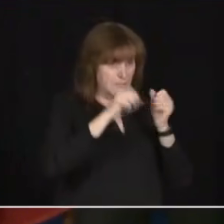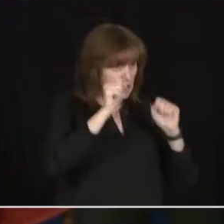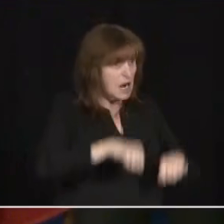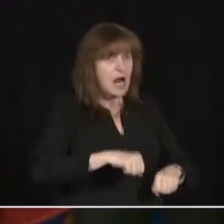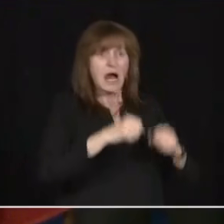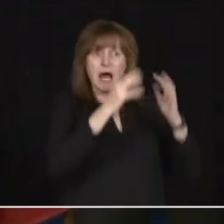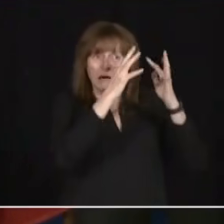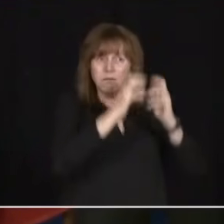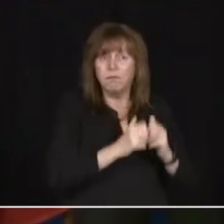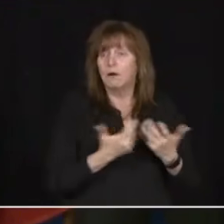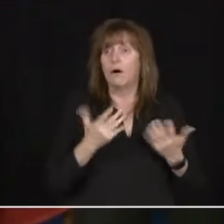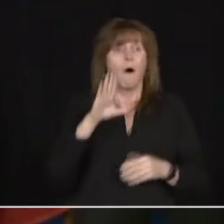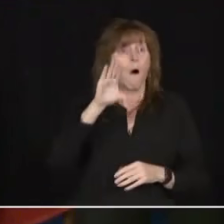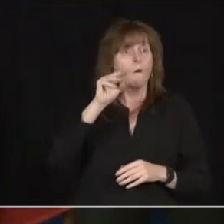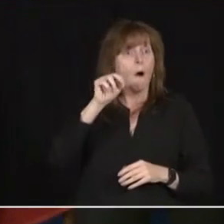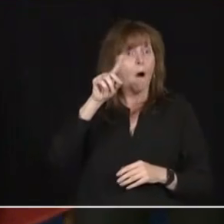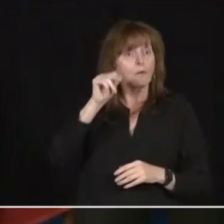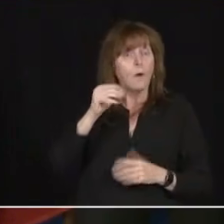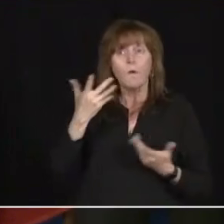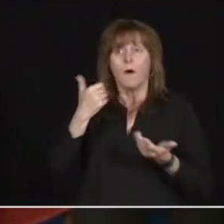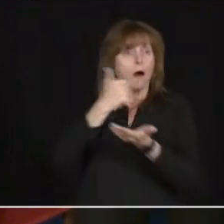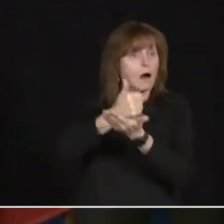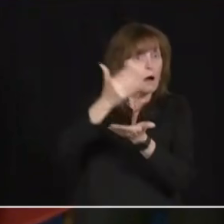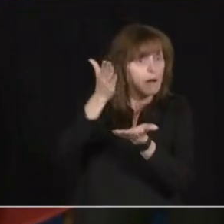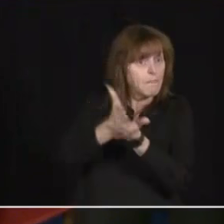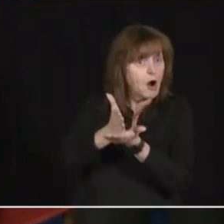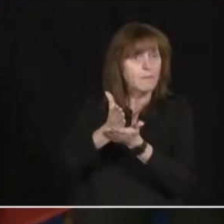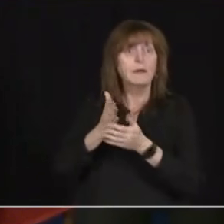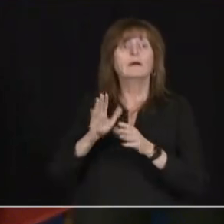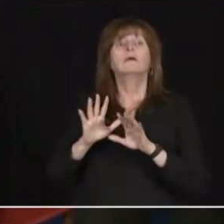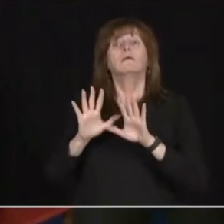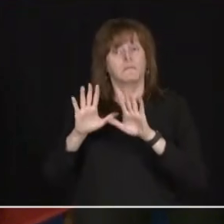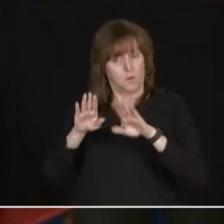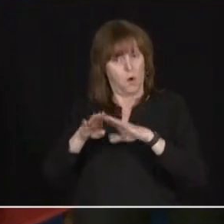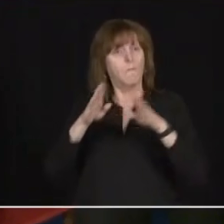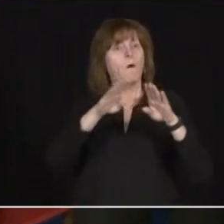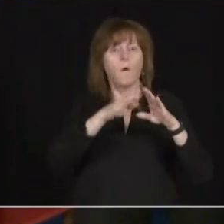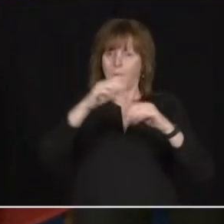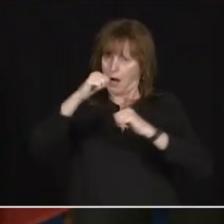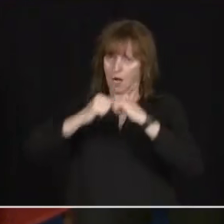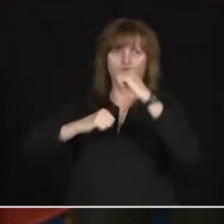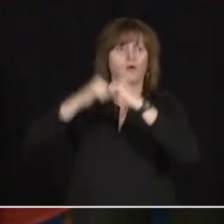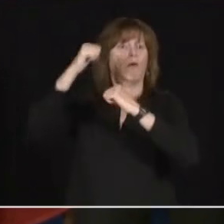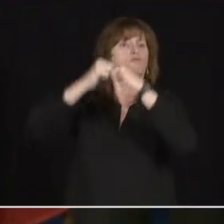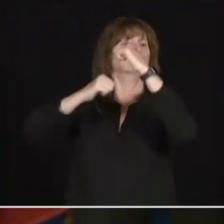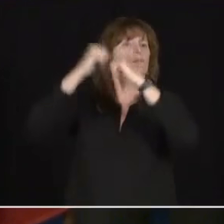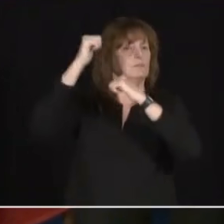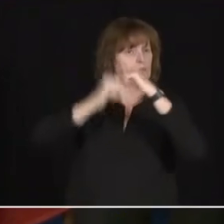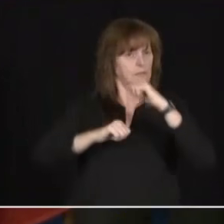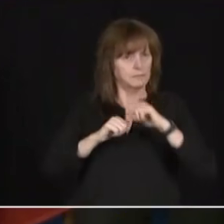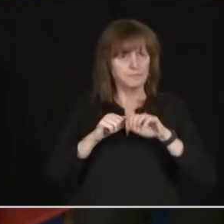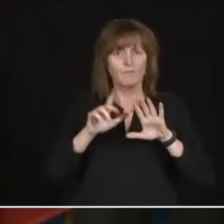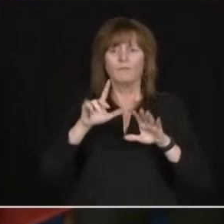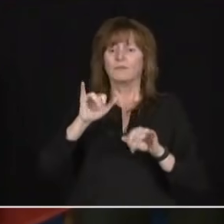as condos and apartments. For these buildings below grade work will be permit ed and existing above grade